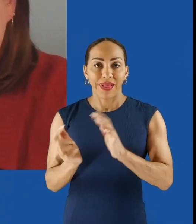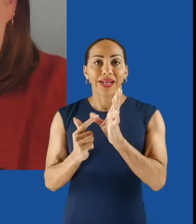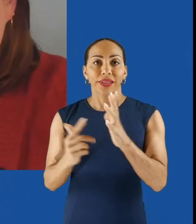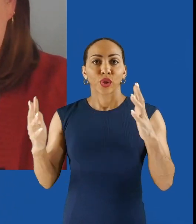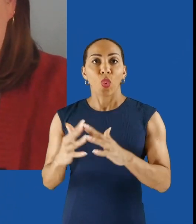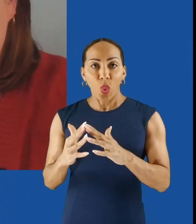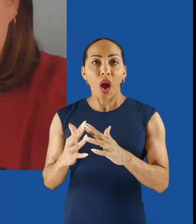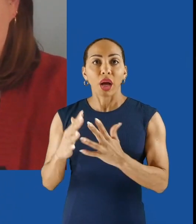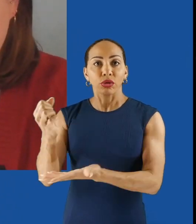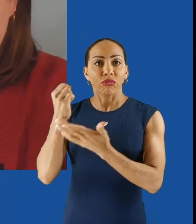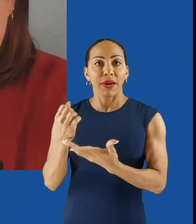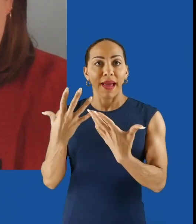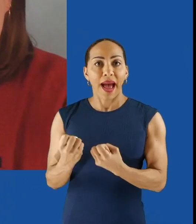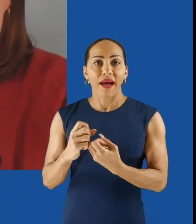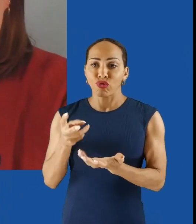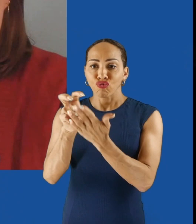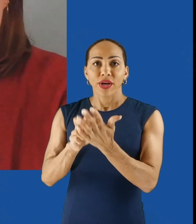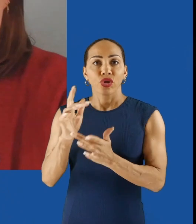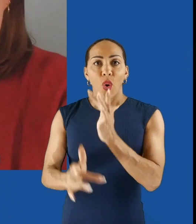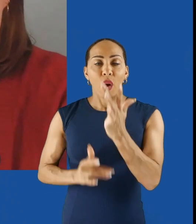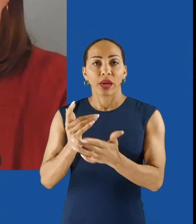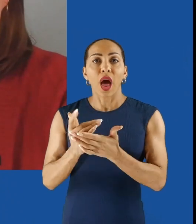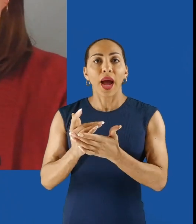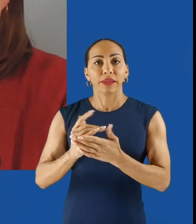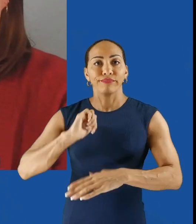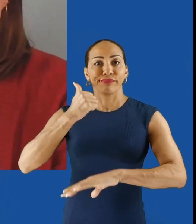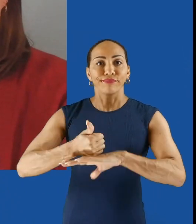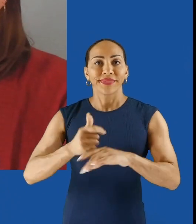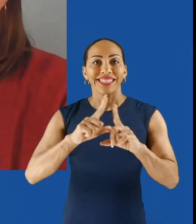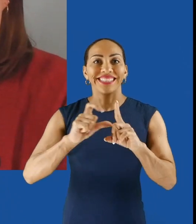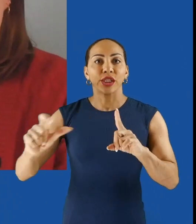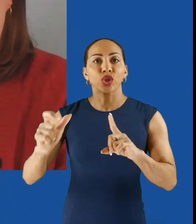an Access to Work grant can register online and set up their portal to make claims electronically.